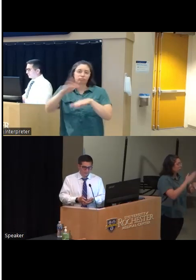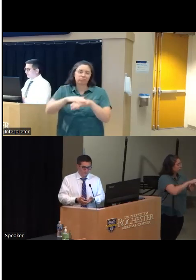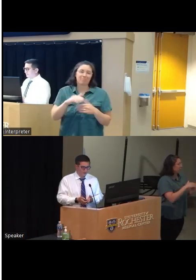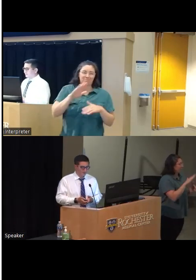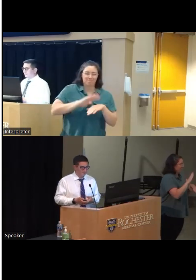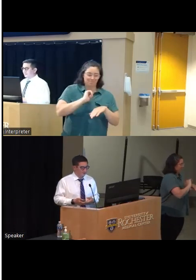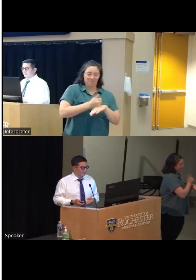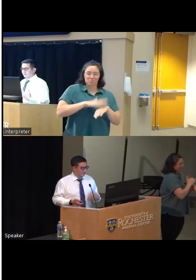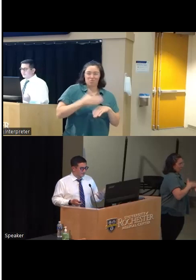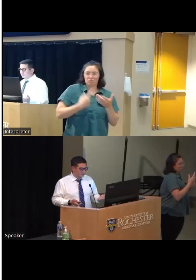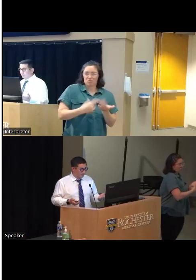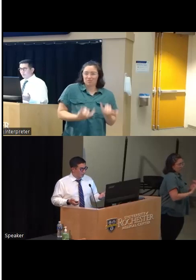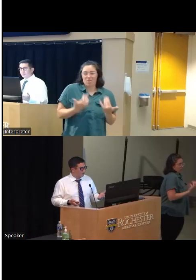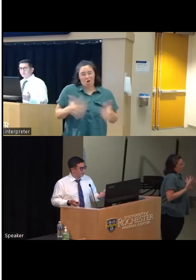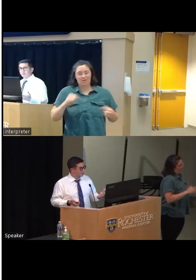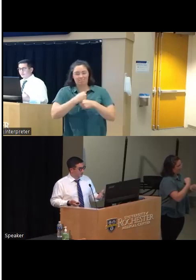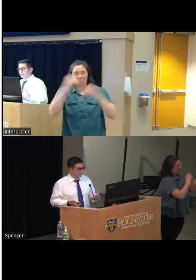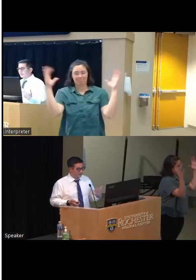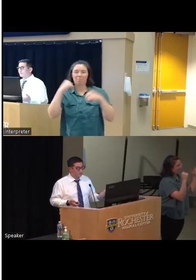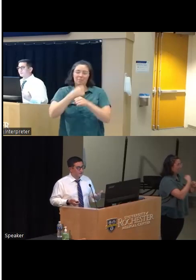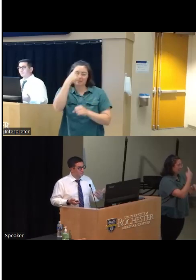of what we were talking about today but this is important work demonstrating that like we need